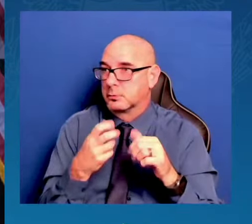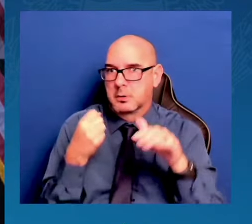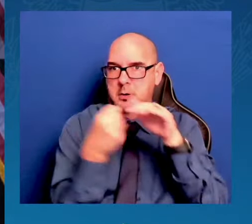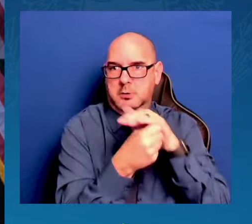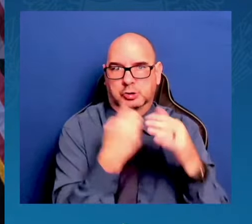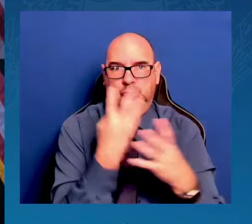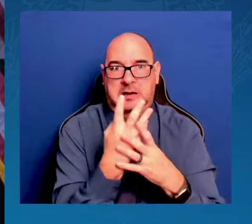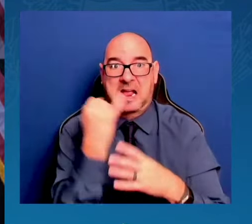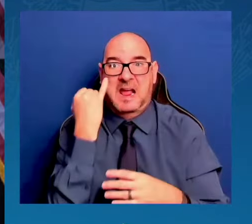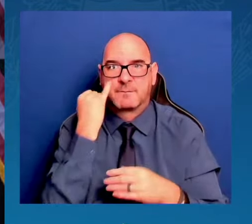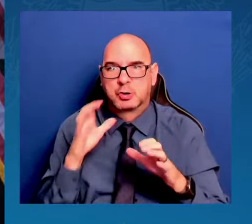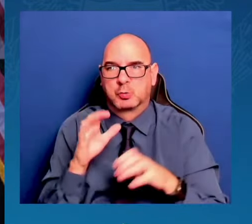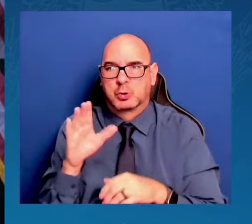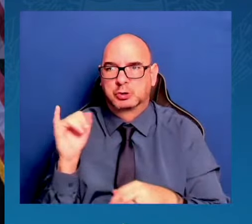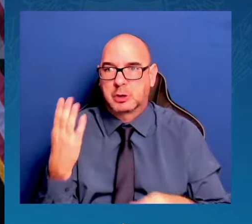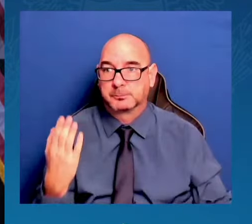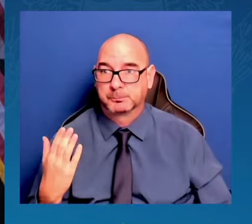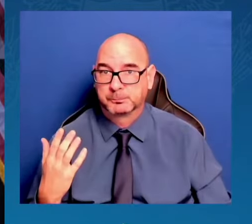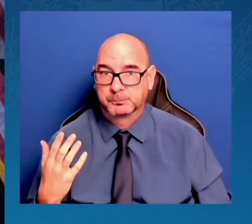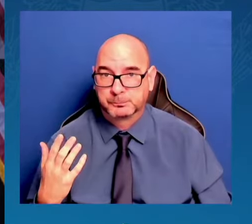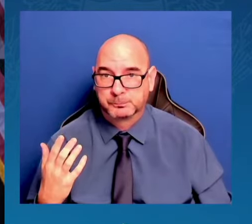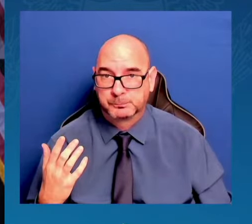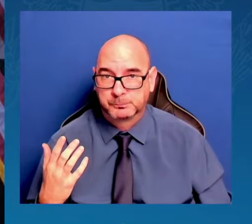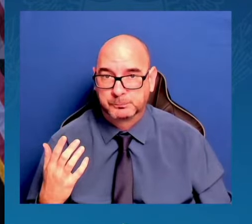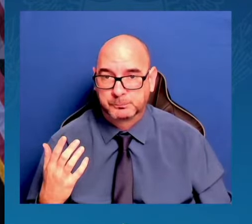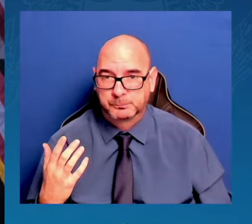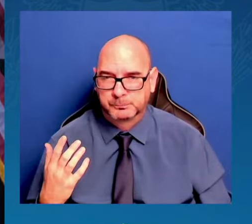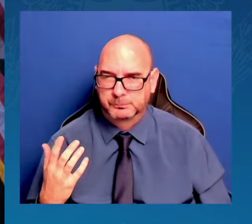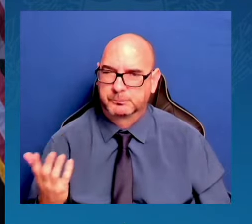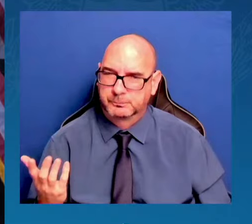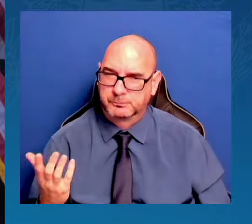and that patients are denied critical care and even fear